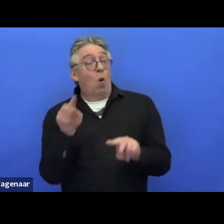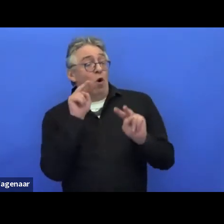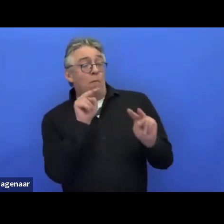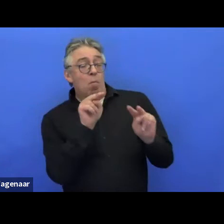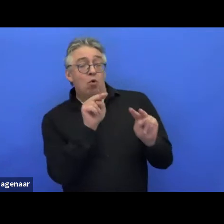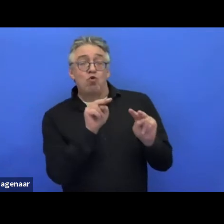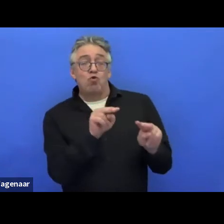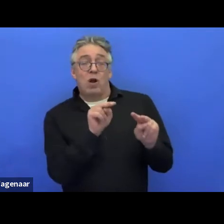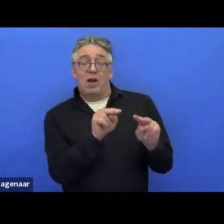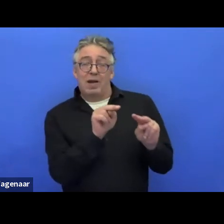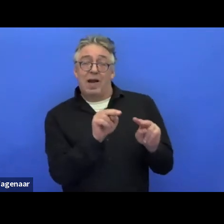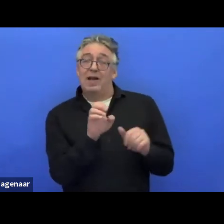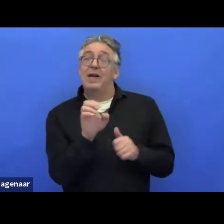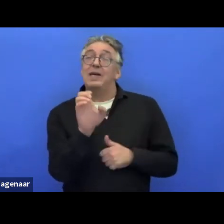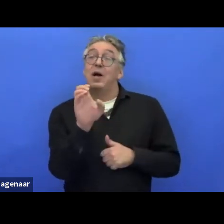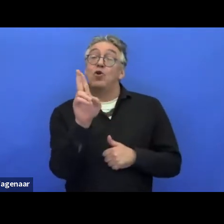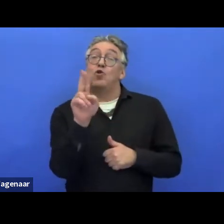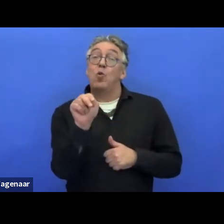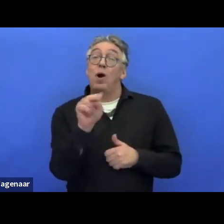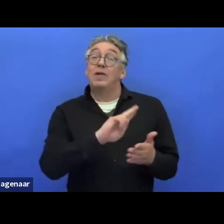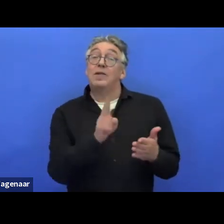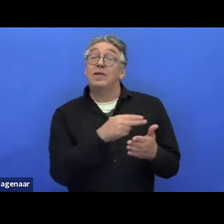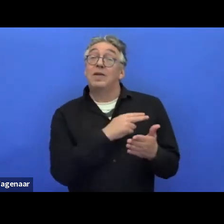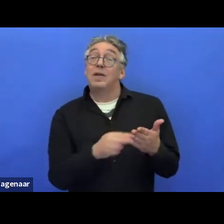what the Ombudsman's office does, we are extremely happy